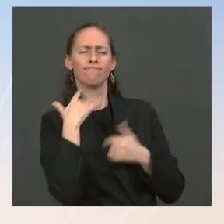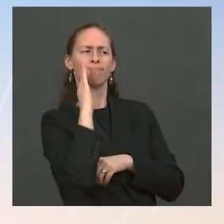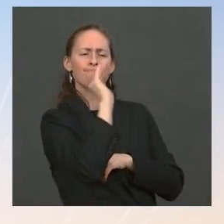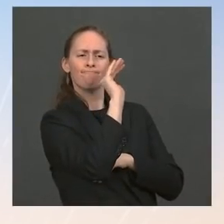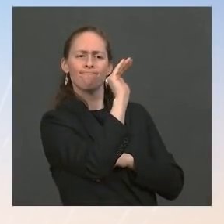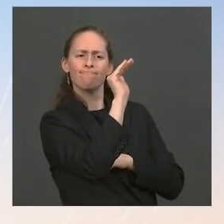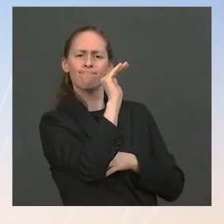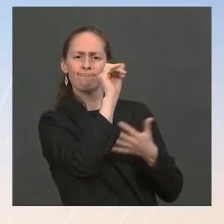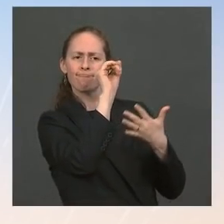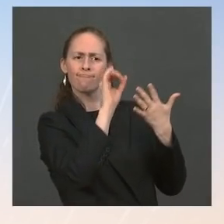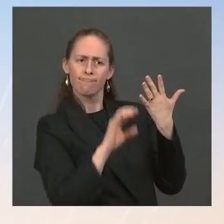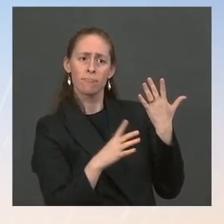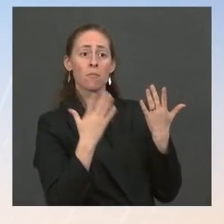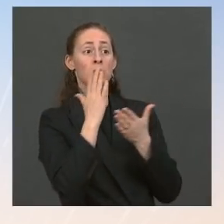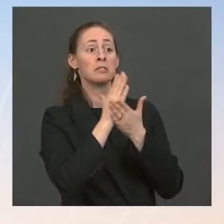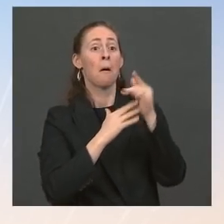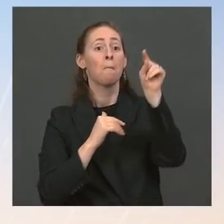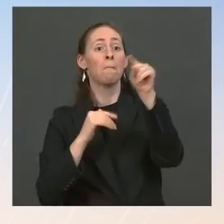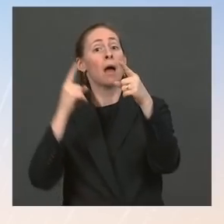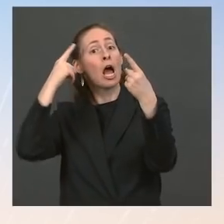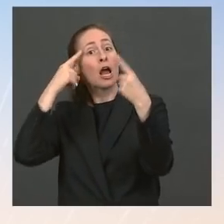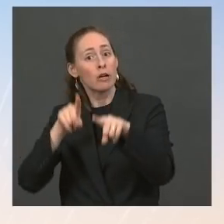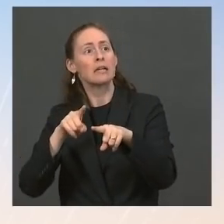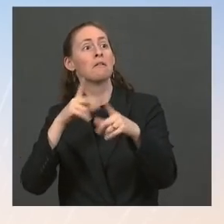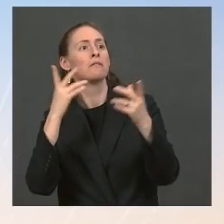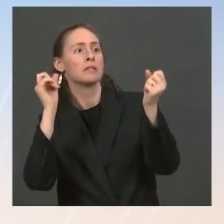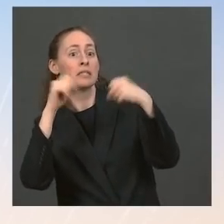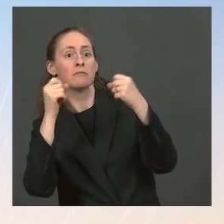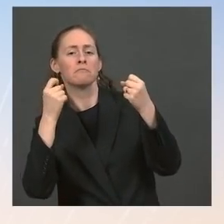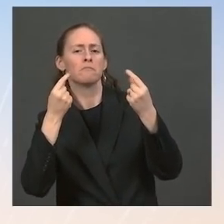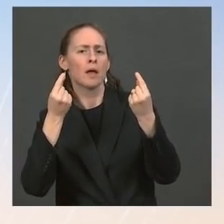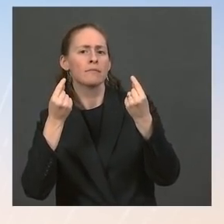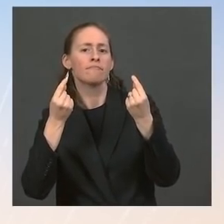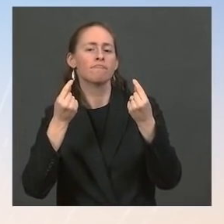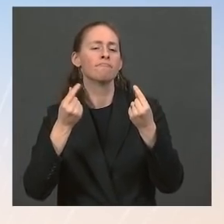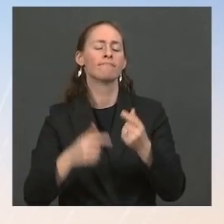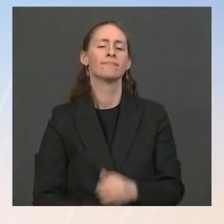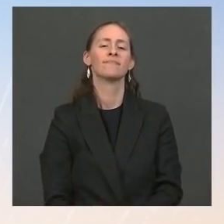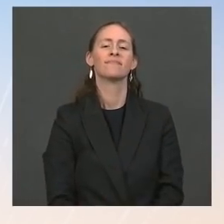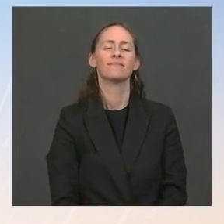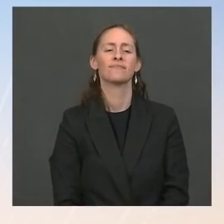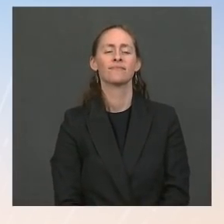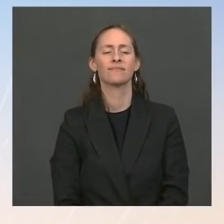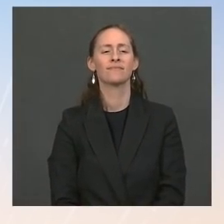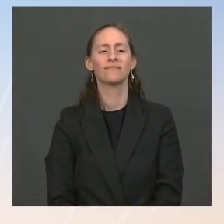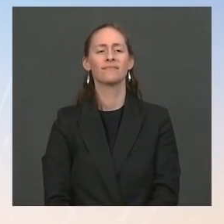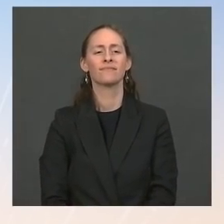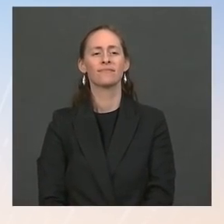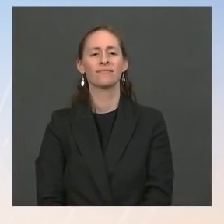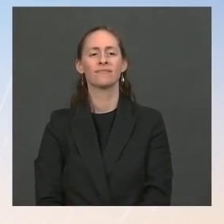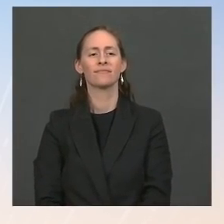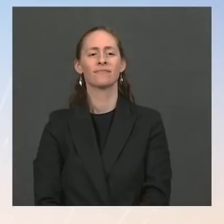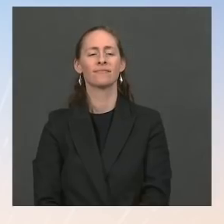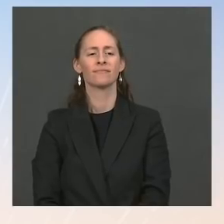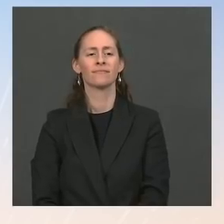just a few weeks ago outlining our role in the -- where we are in the phase one -- in phase one.